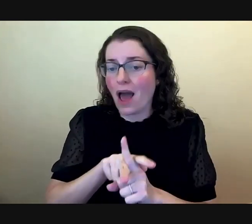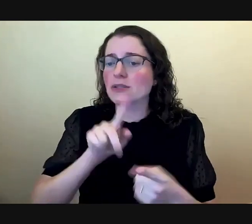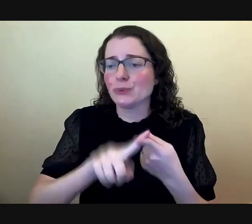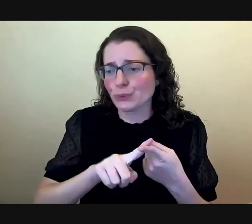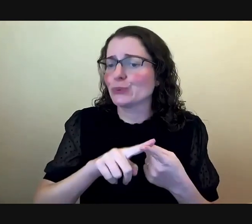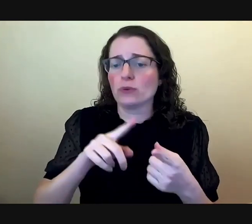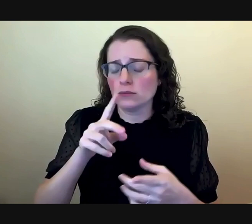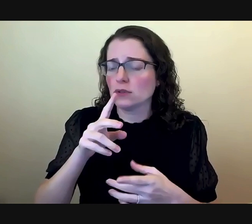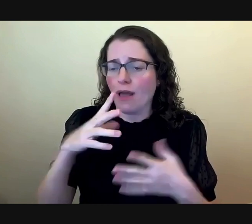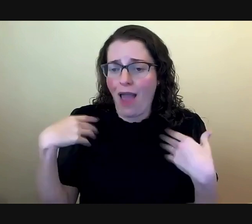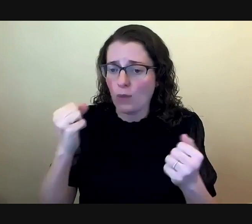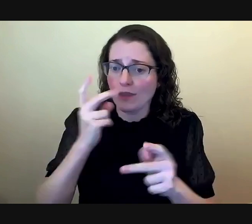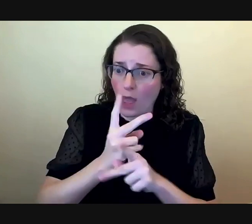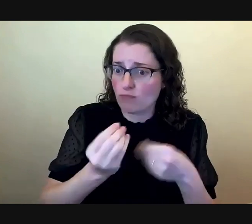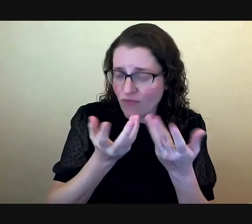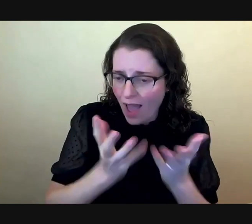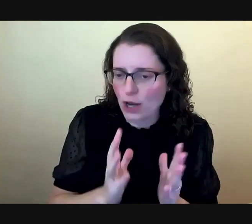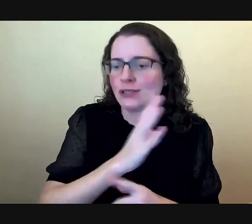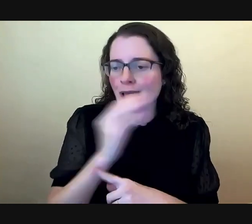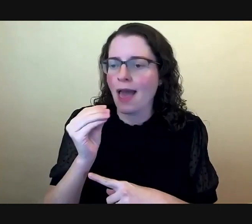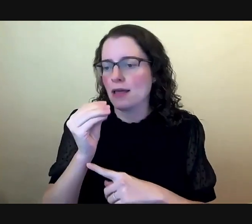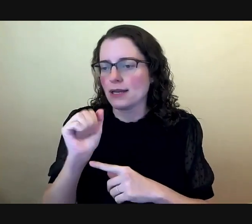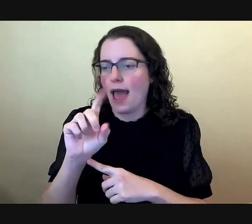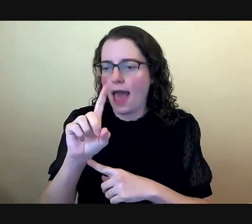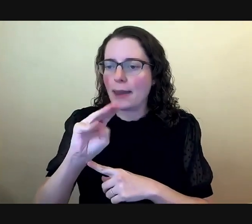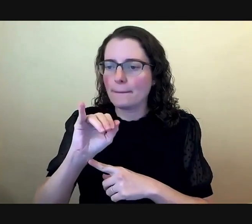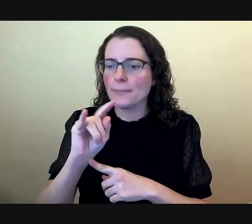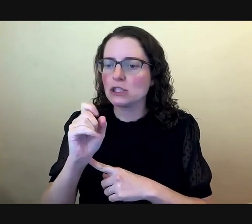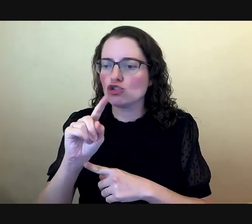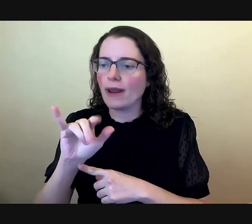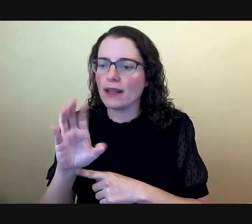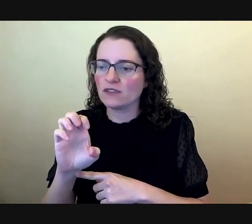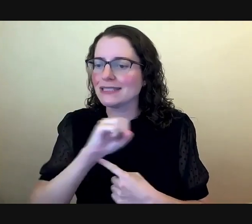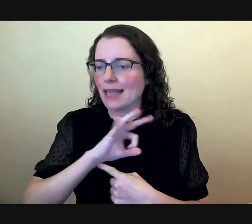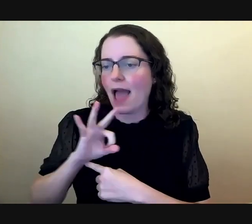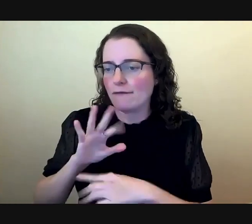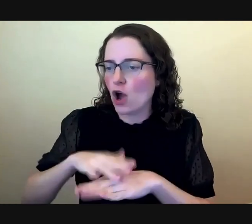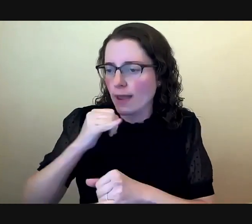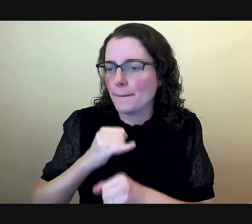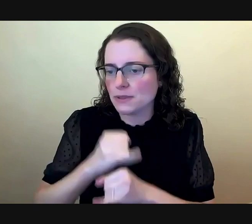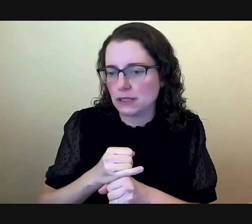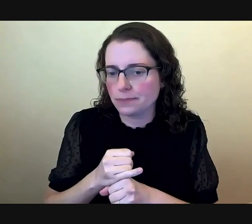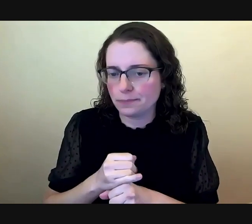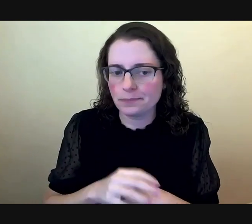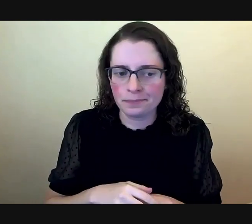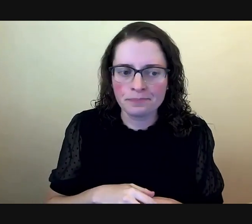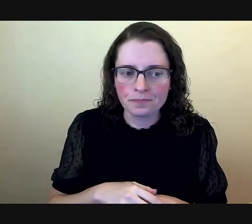So FERPA applies to obviously health care providers and administrative staff who are on campus.